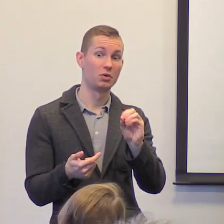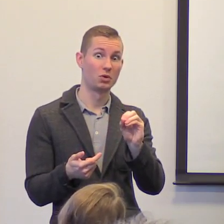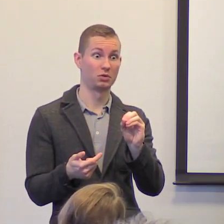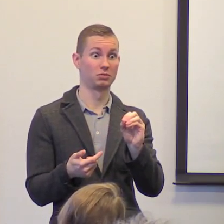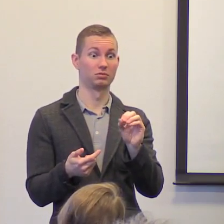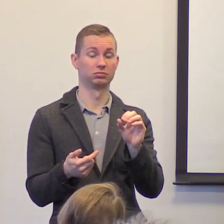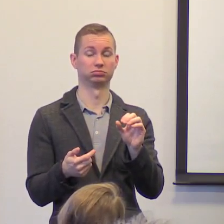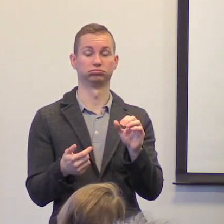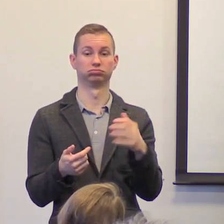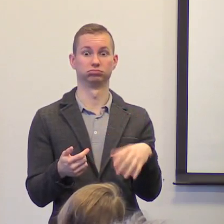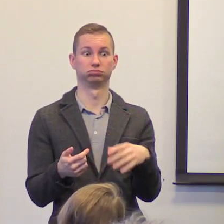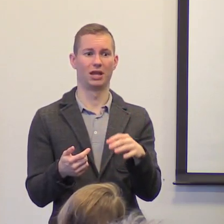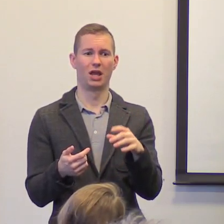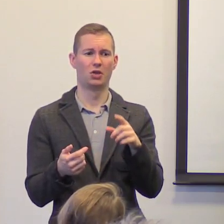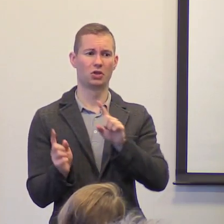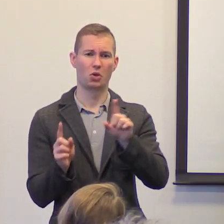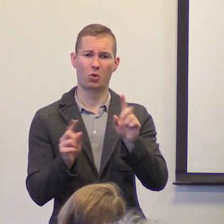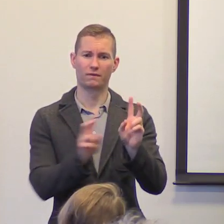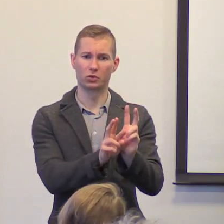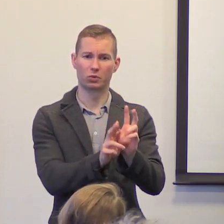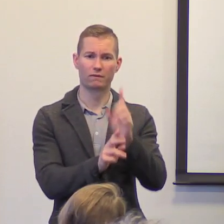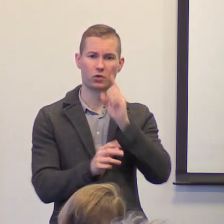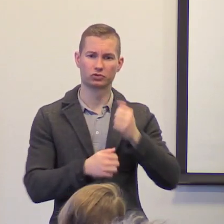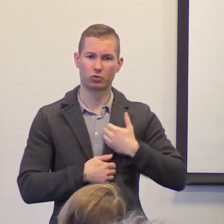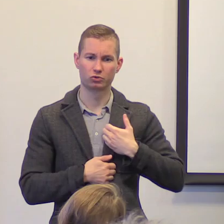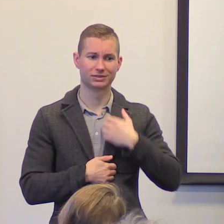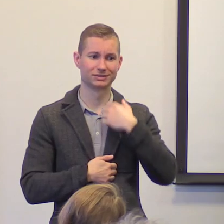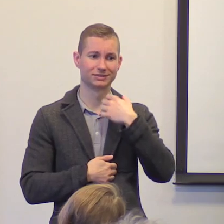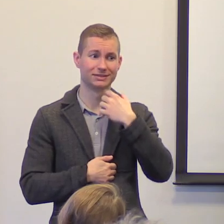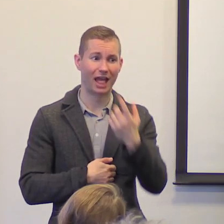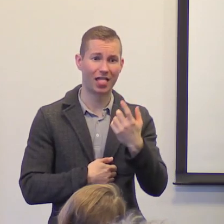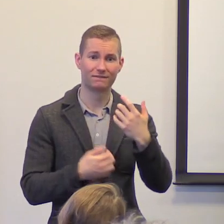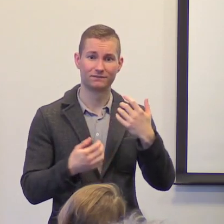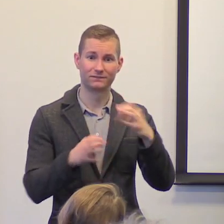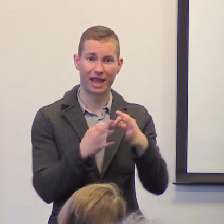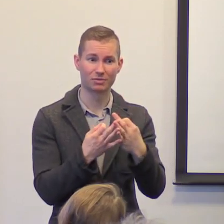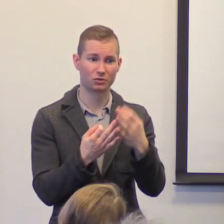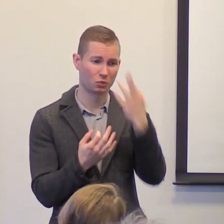To go to funerals of soldiers and tell their families that the reason their children have